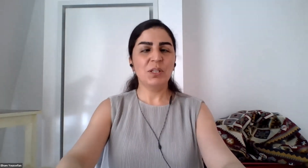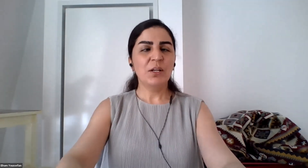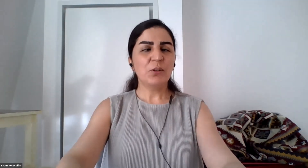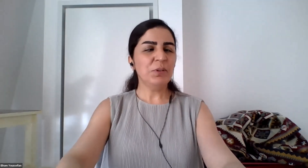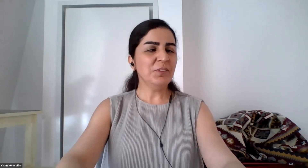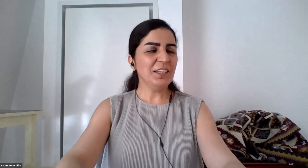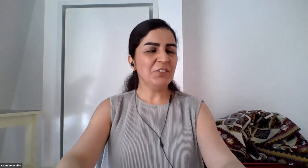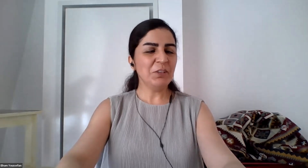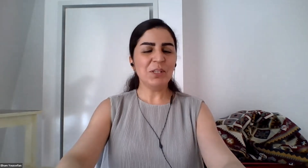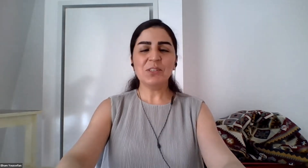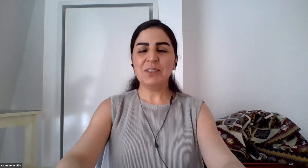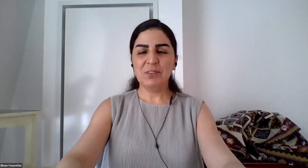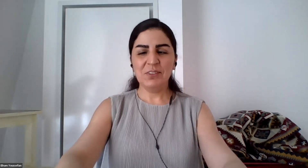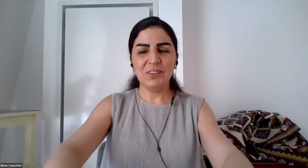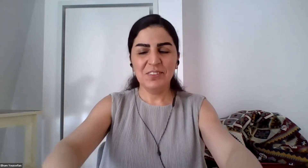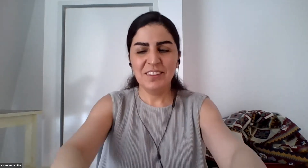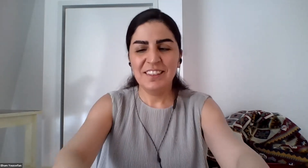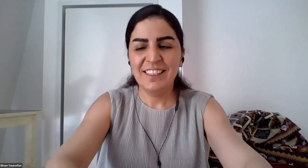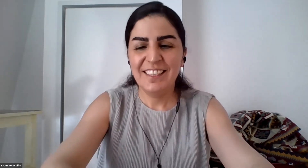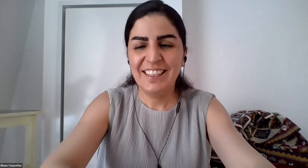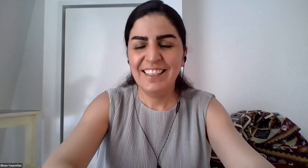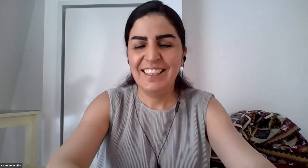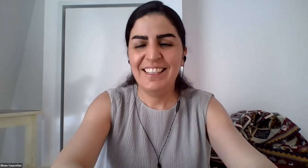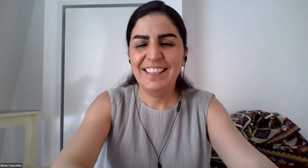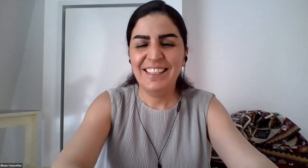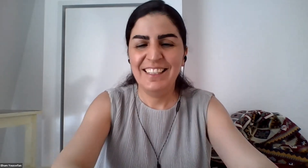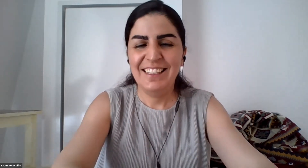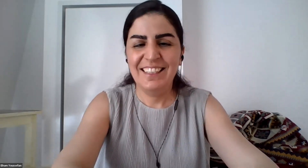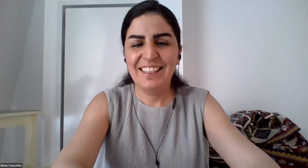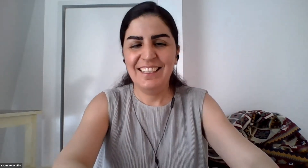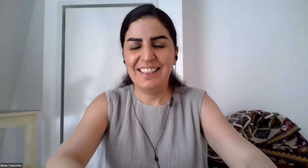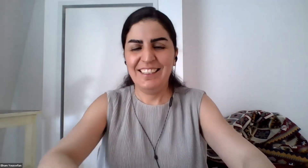disability inclusion and policy, what we can expect in this document.